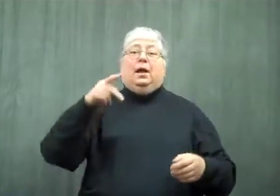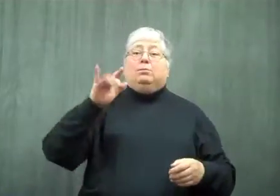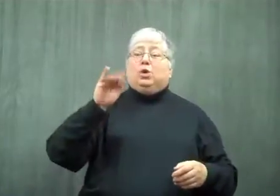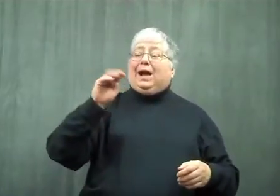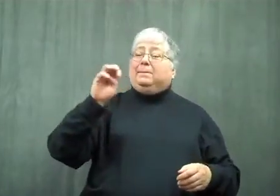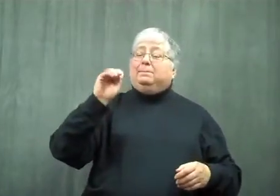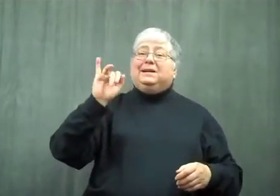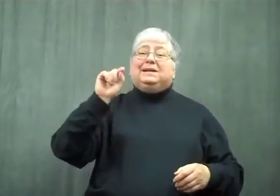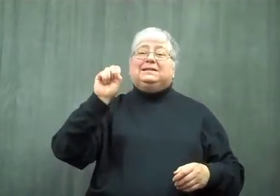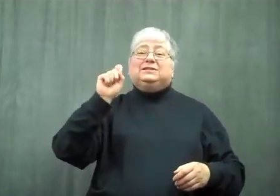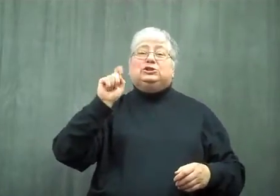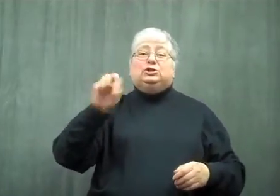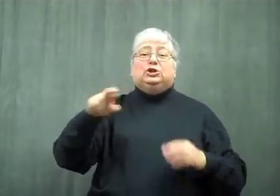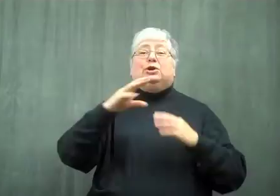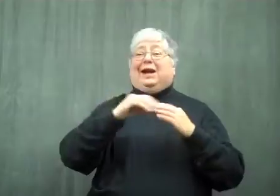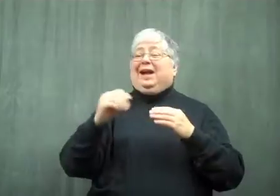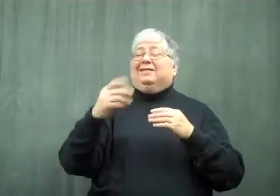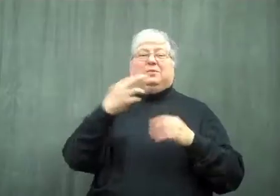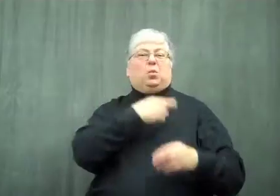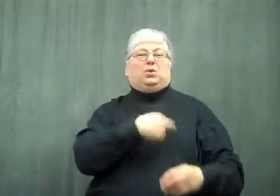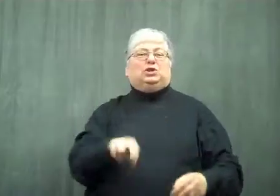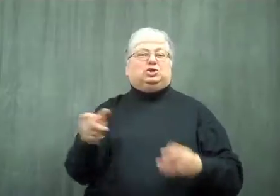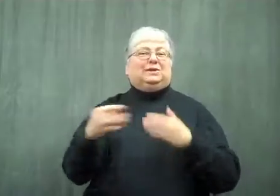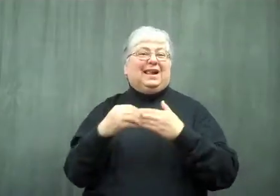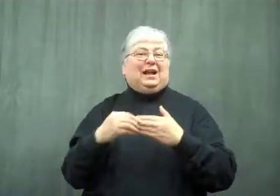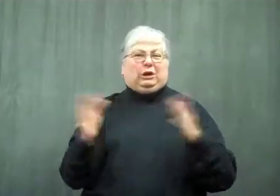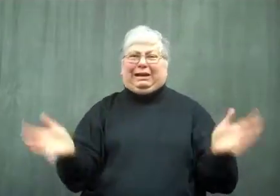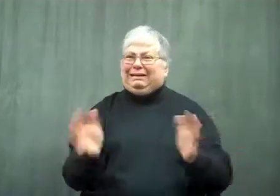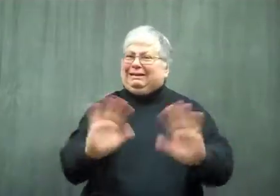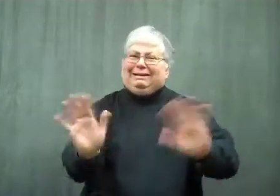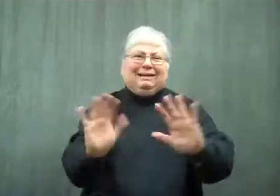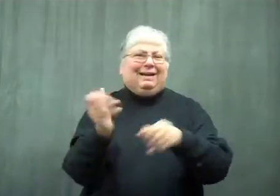The Prime Ministers and religious leaders are trying to discourage the protesters.